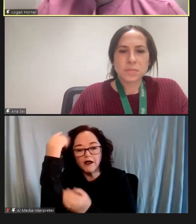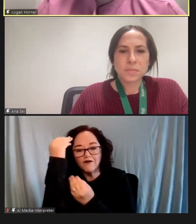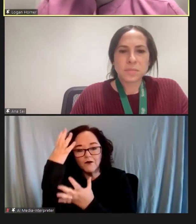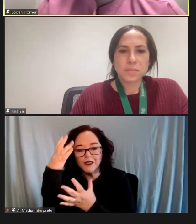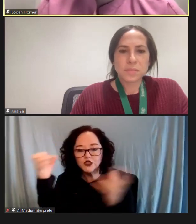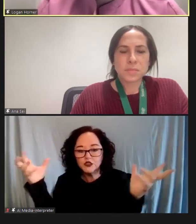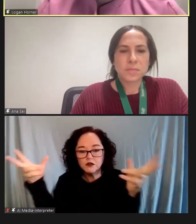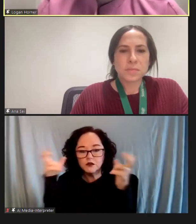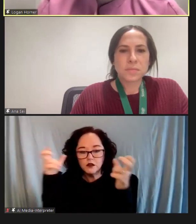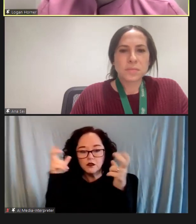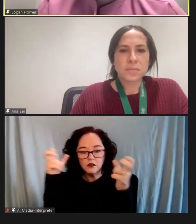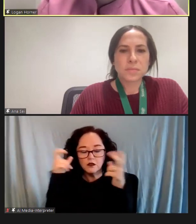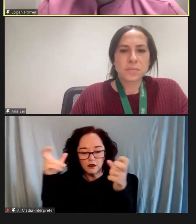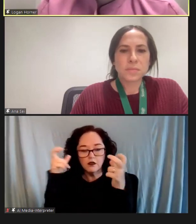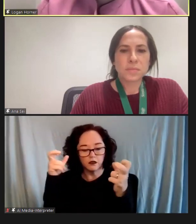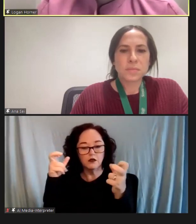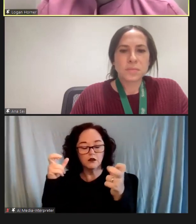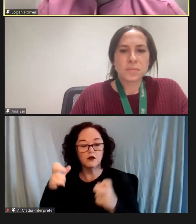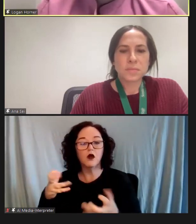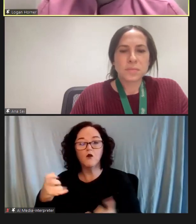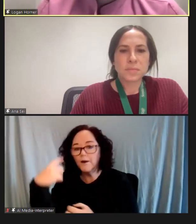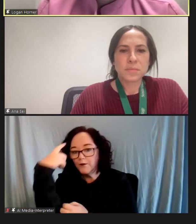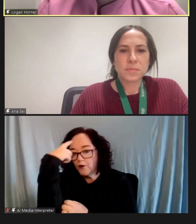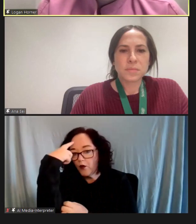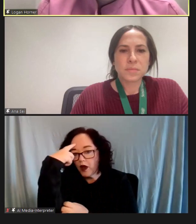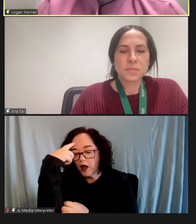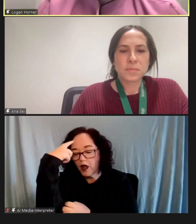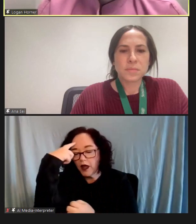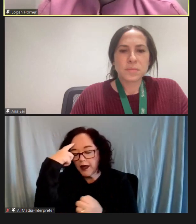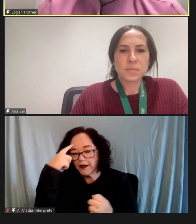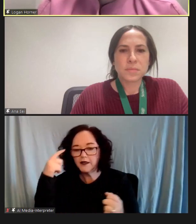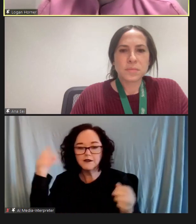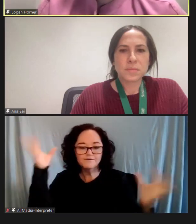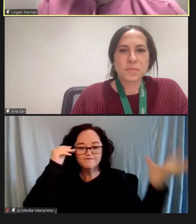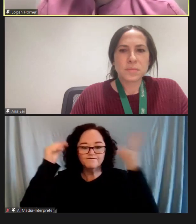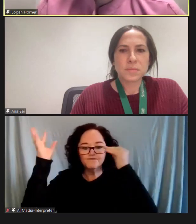right we want that brain to get